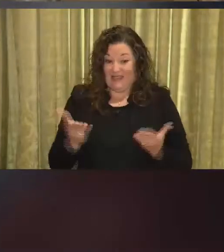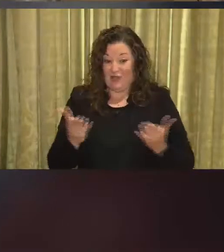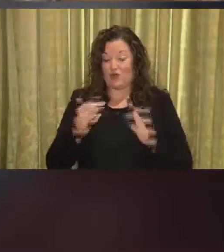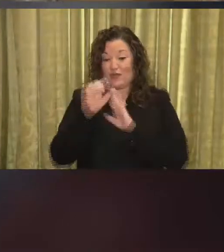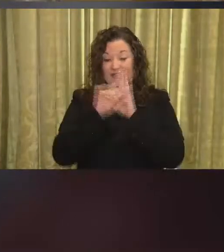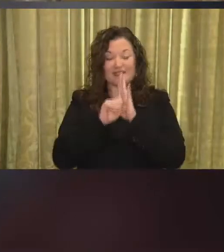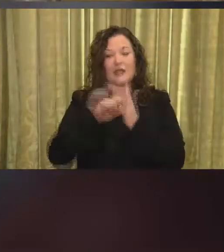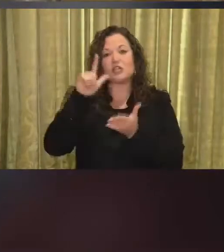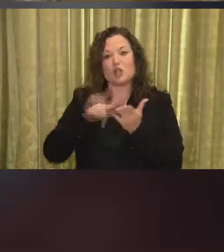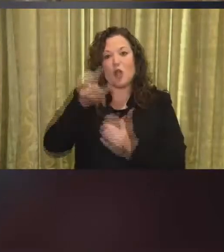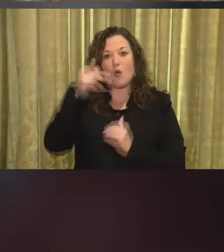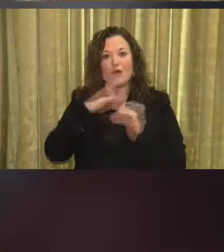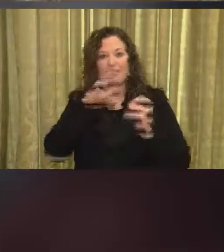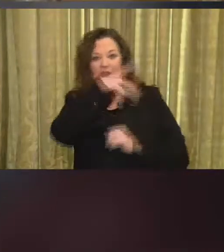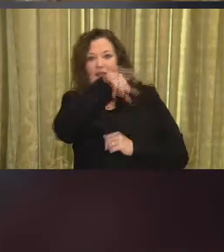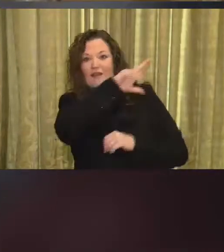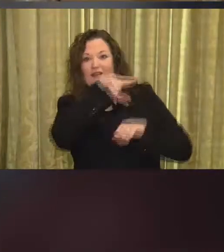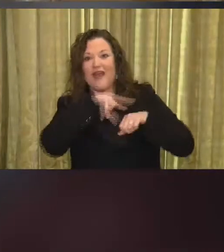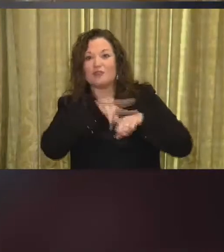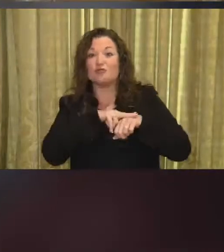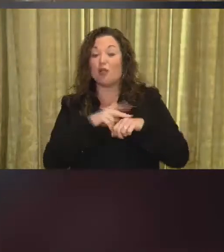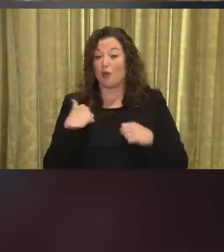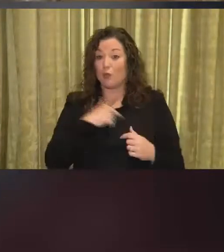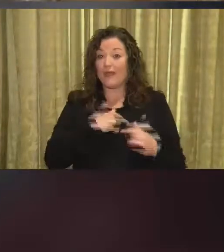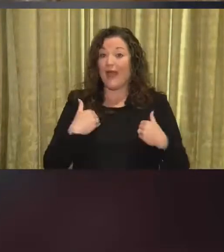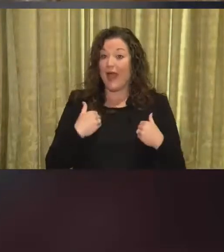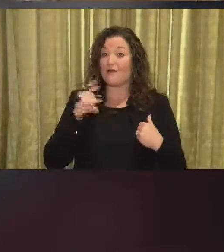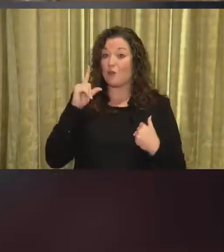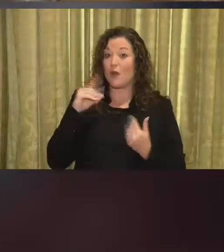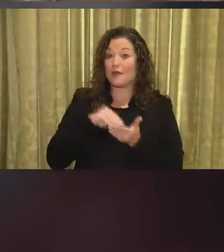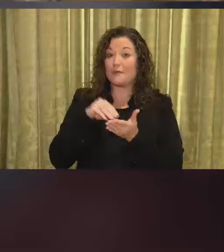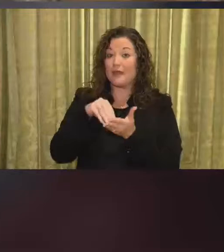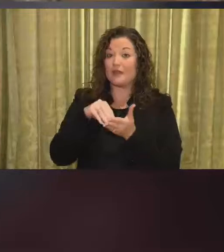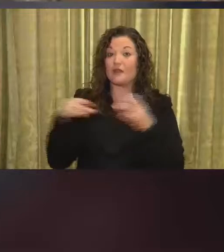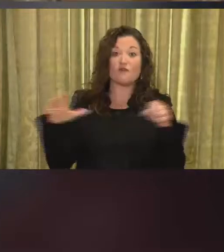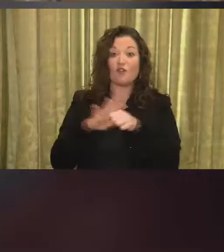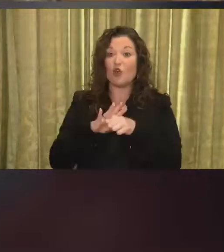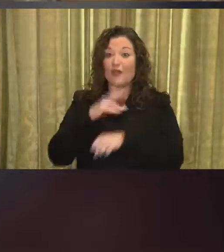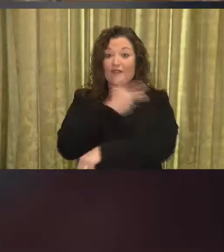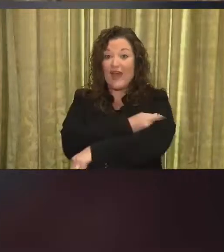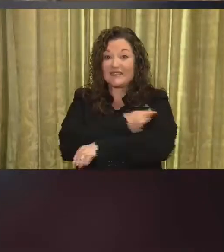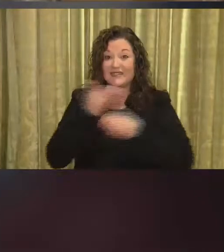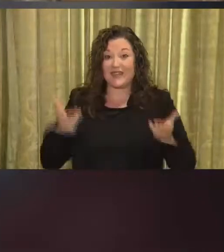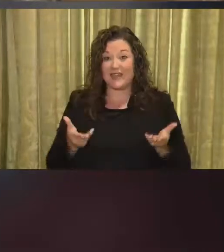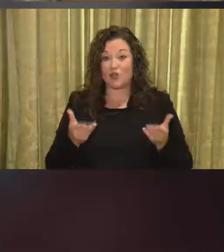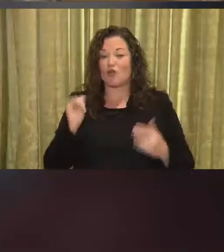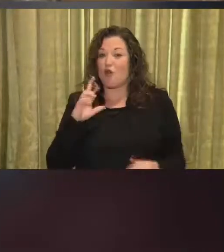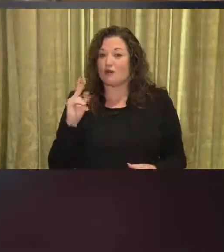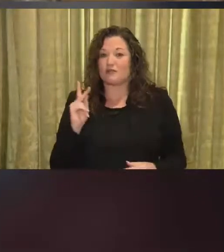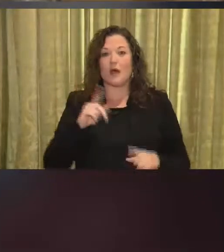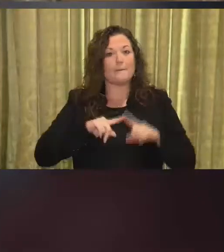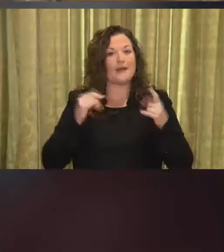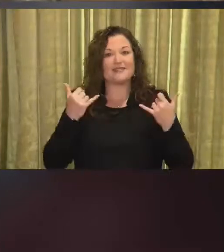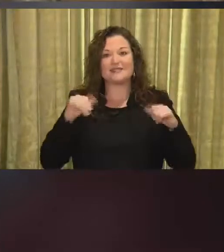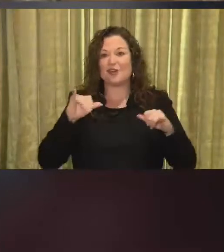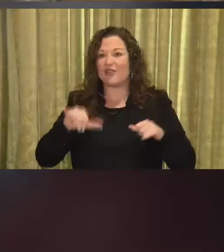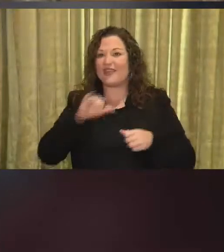And while we have 1,000,000 fully vaccinated in Arkansas, that is not high enough to prevent more cases,